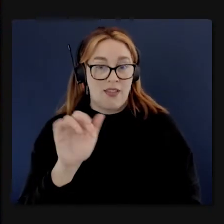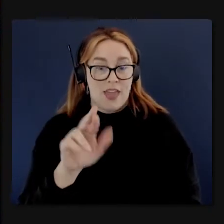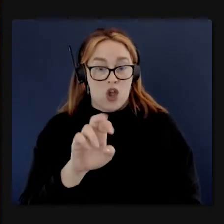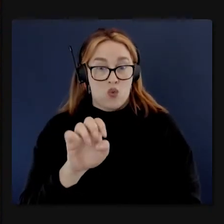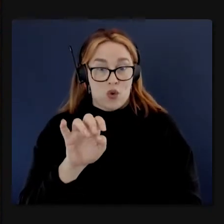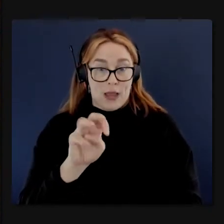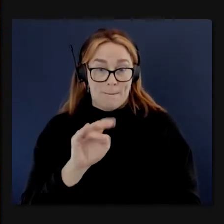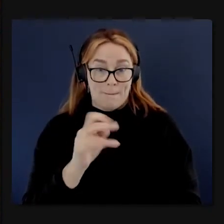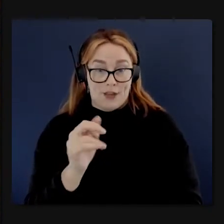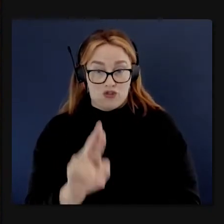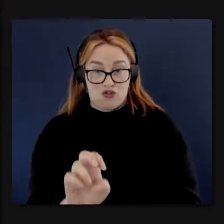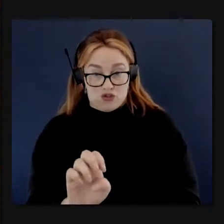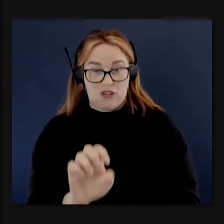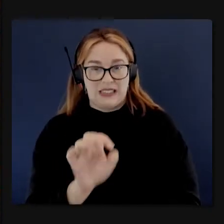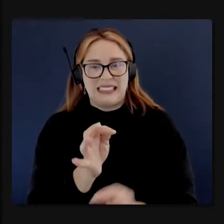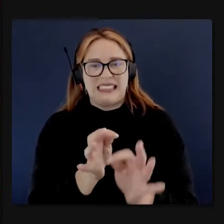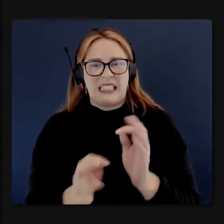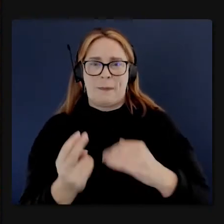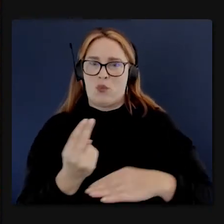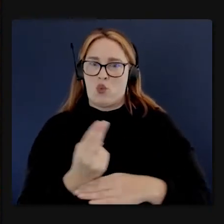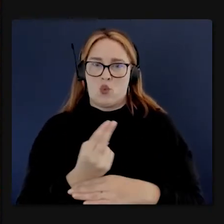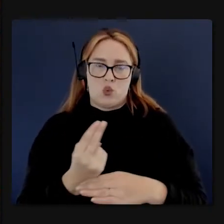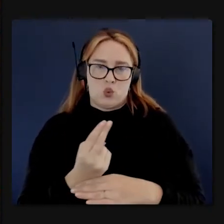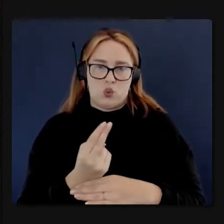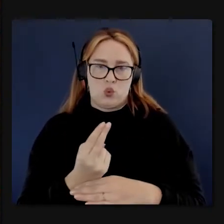Simplygon's remeshing is an extremely useful processor.